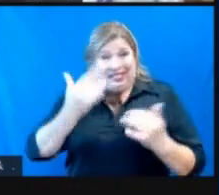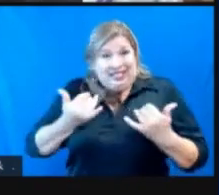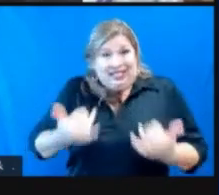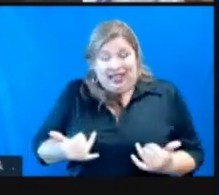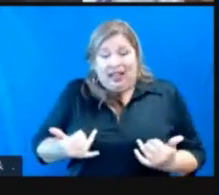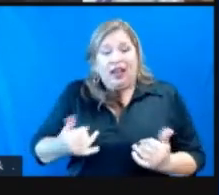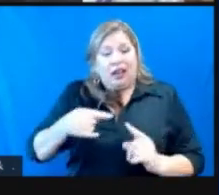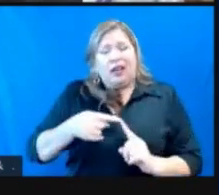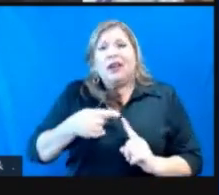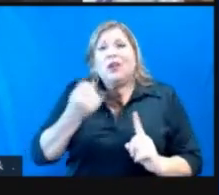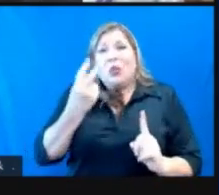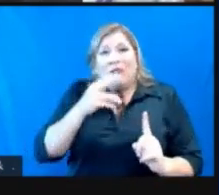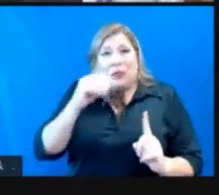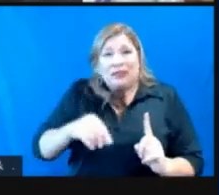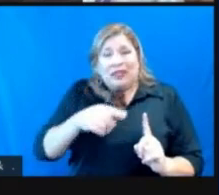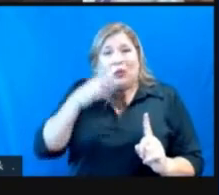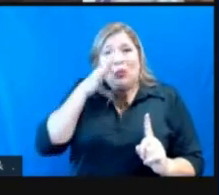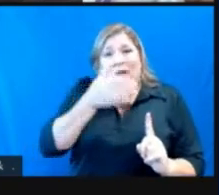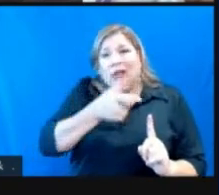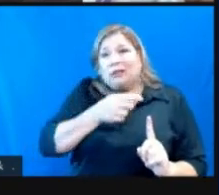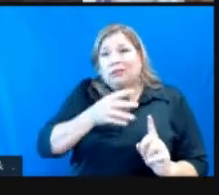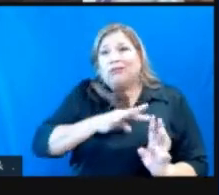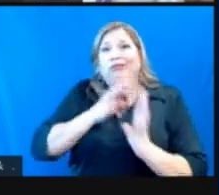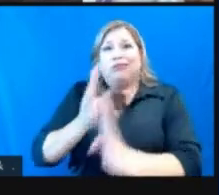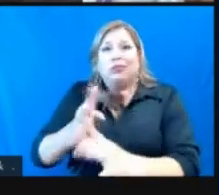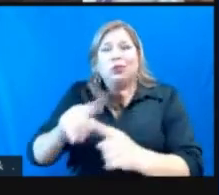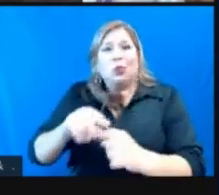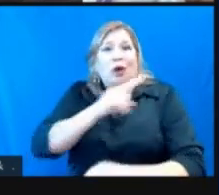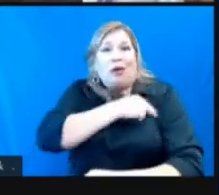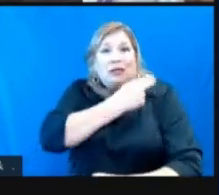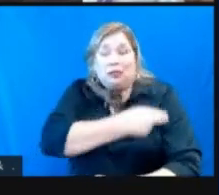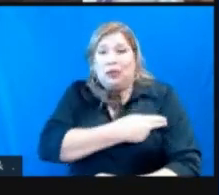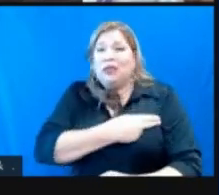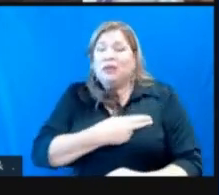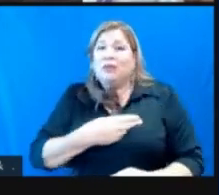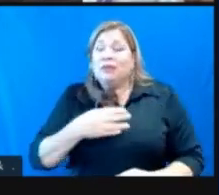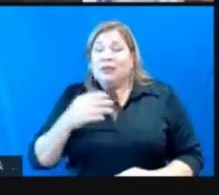helps put these numbers in context. We've seen a 63.6% increase in